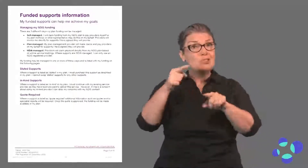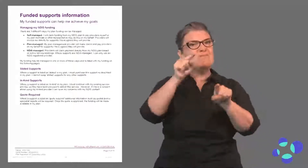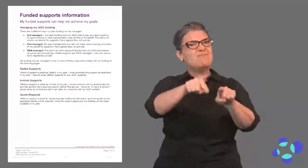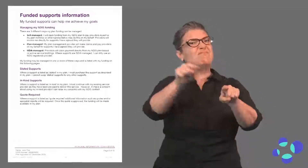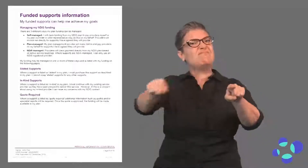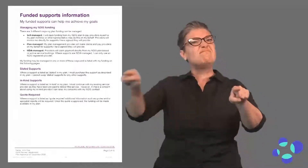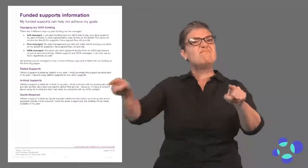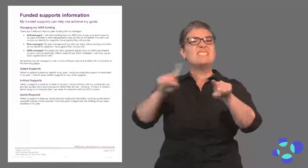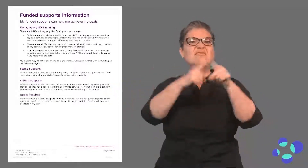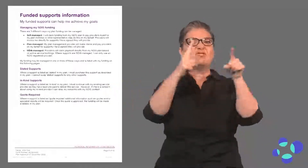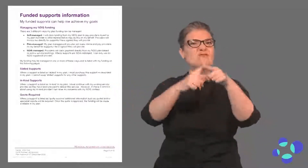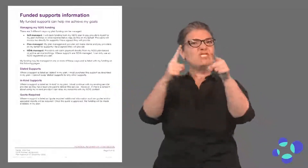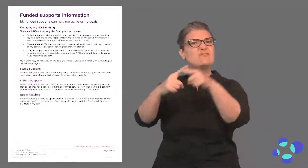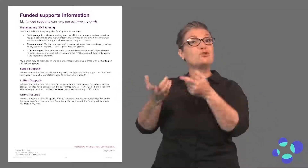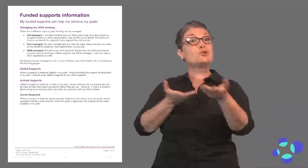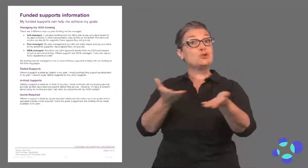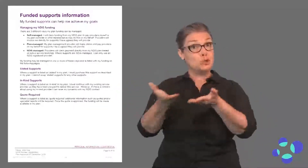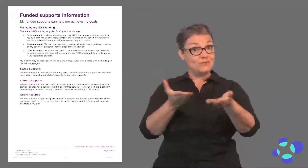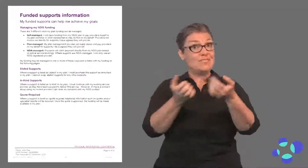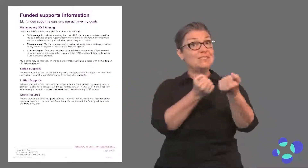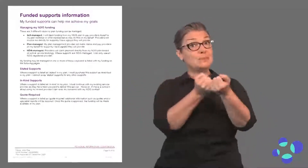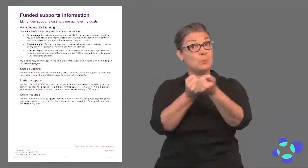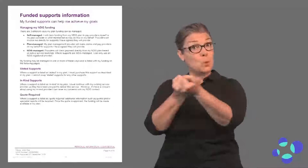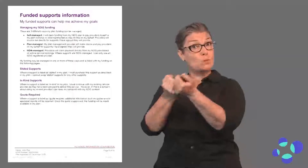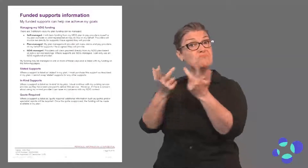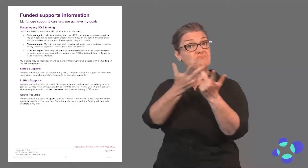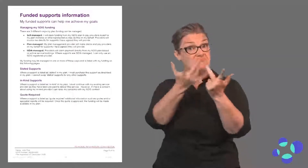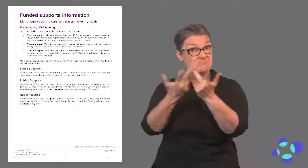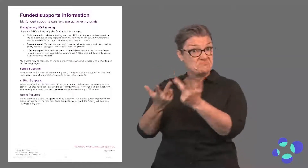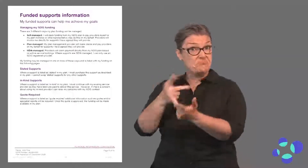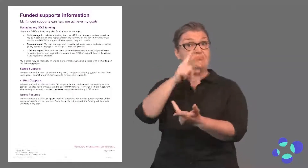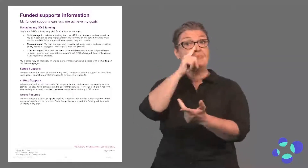Here we have information around the various services and supports